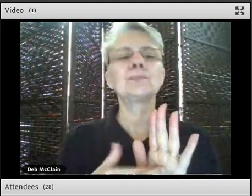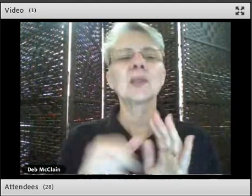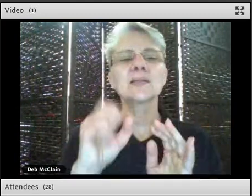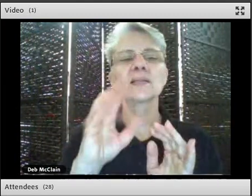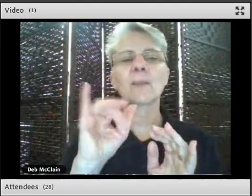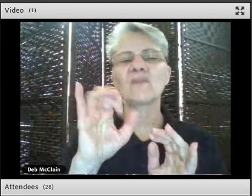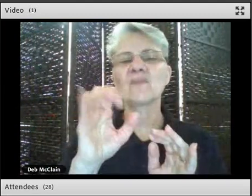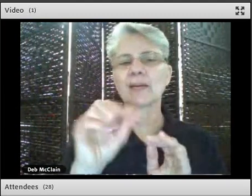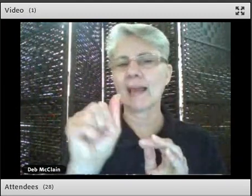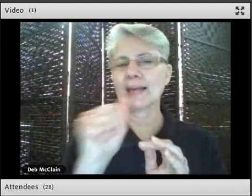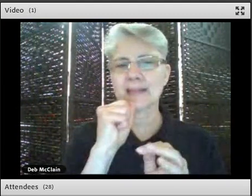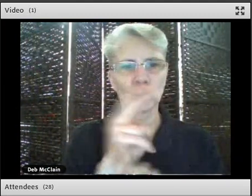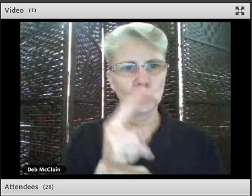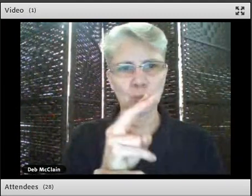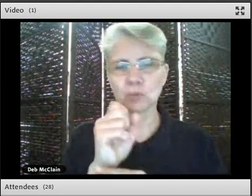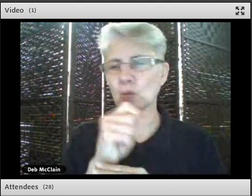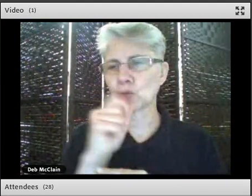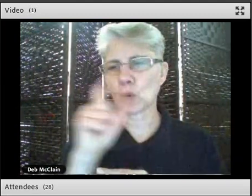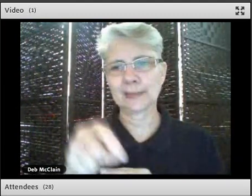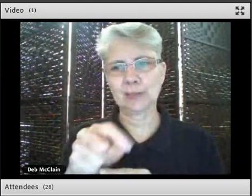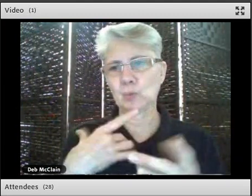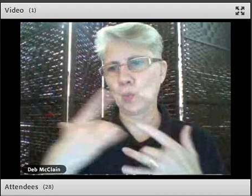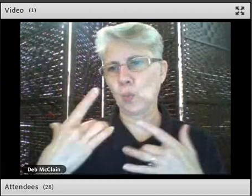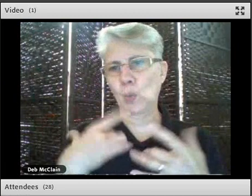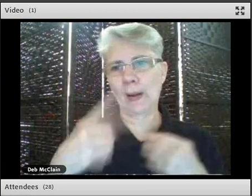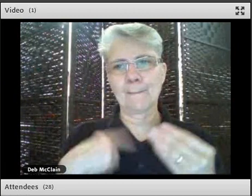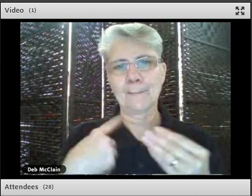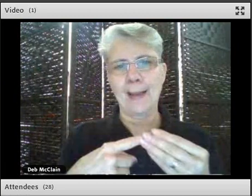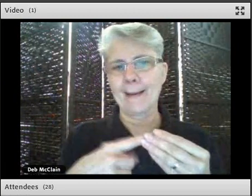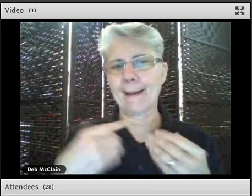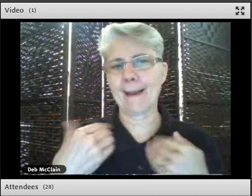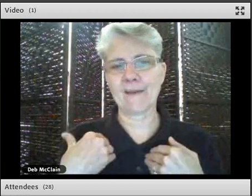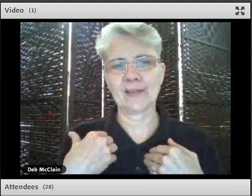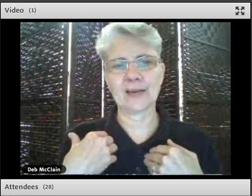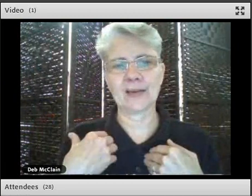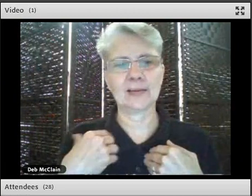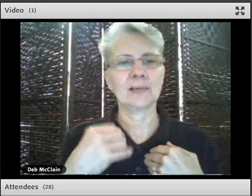It's just subfield B.